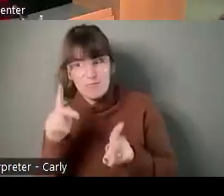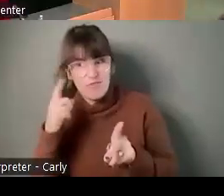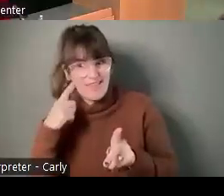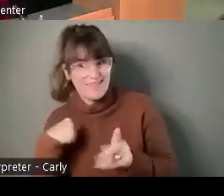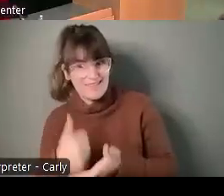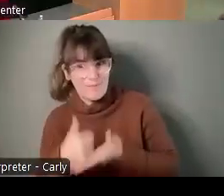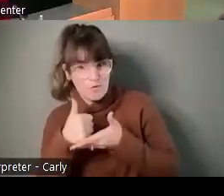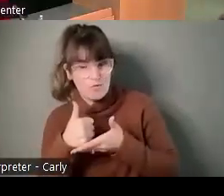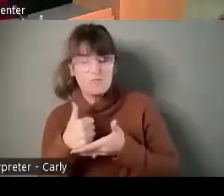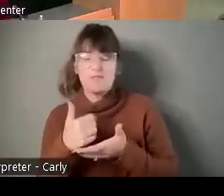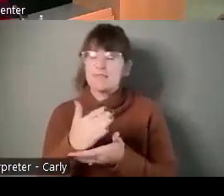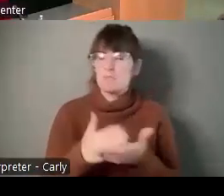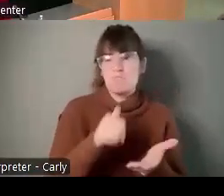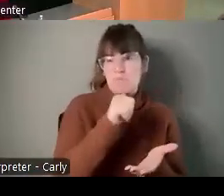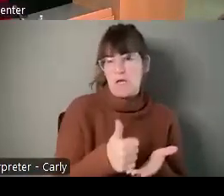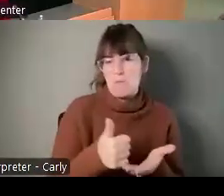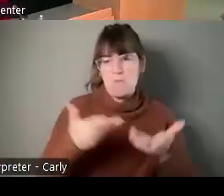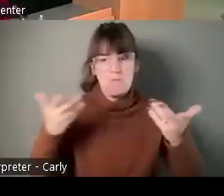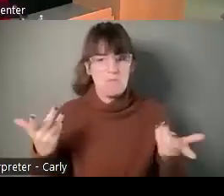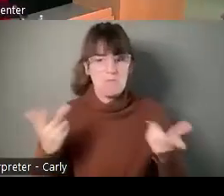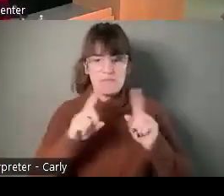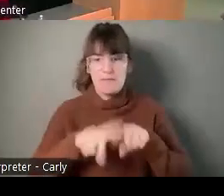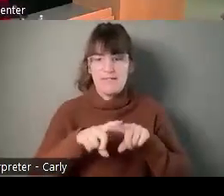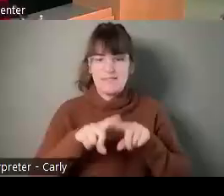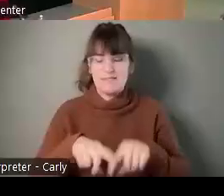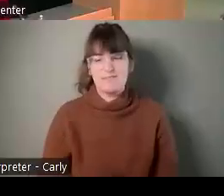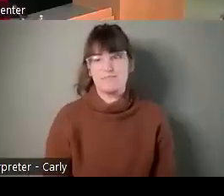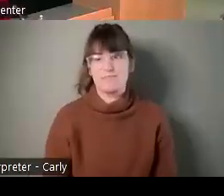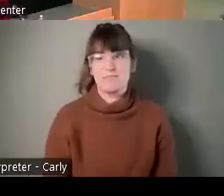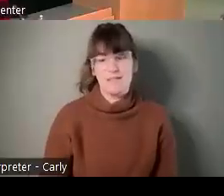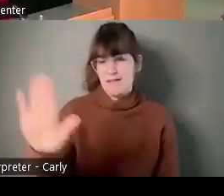continue the work. And some people say,"Listen, lady, I never want to think about the hospital